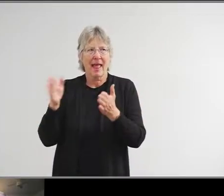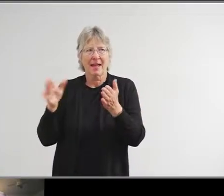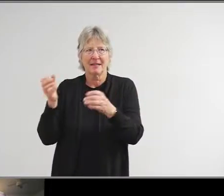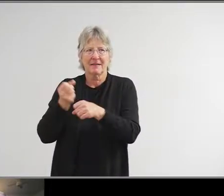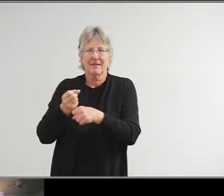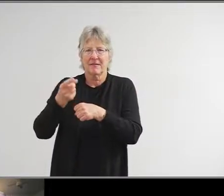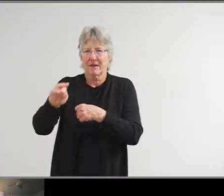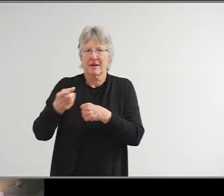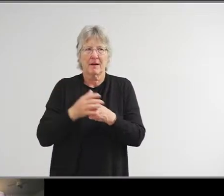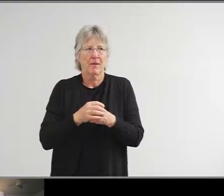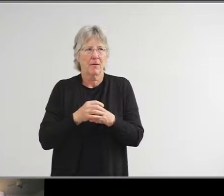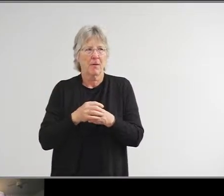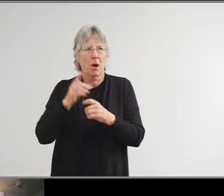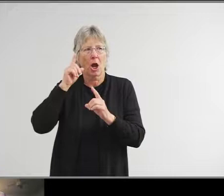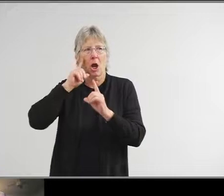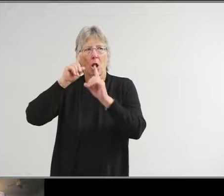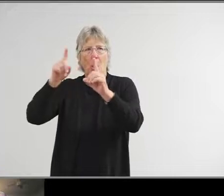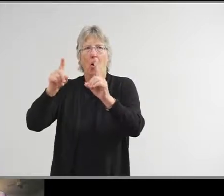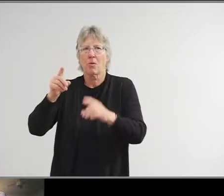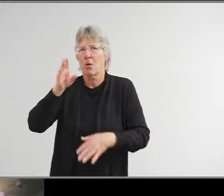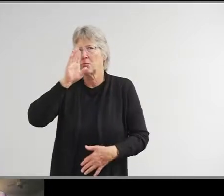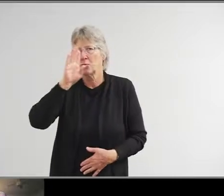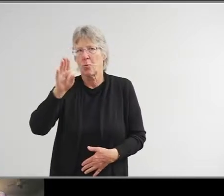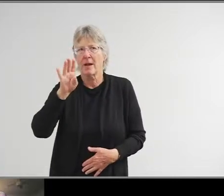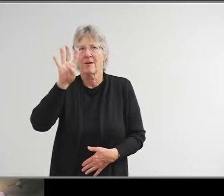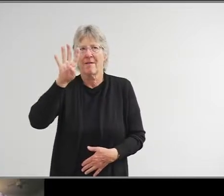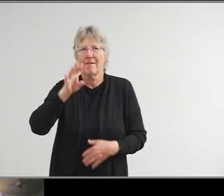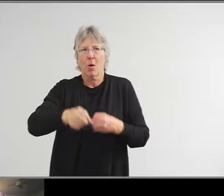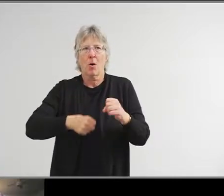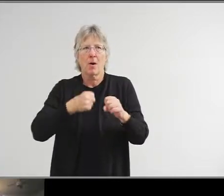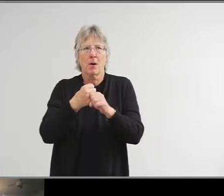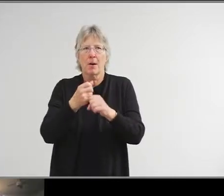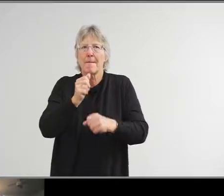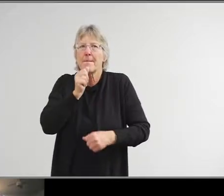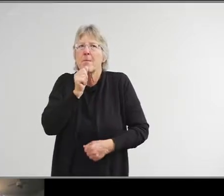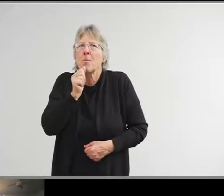the goal is to go to a four year private institution.